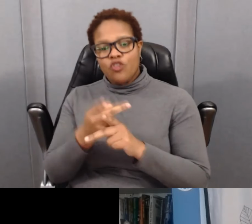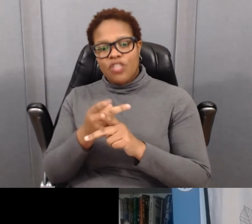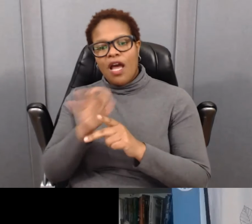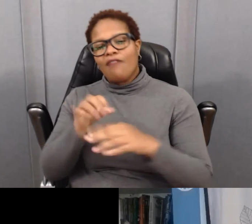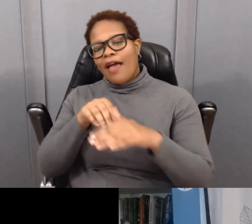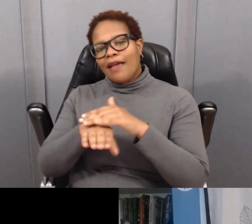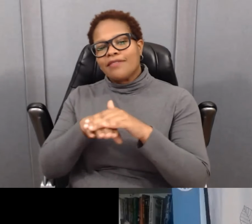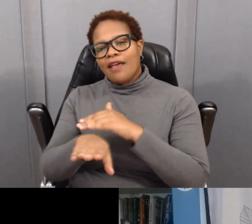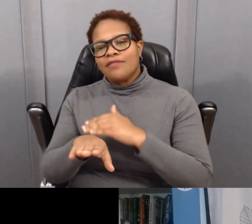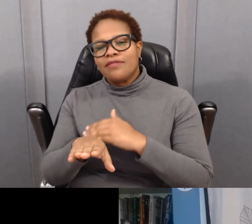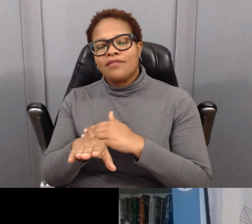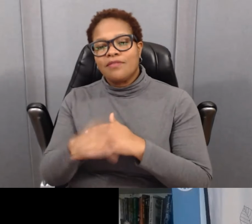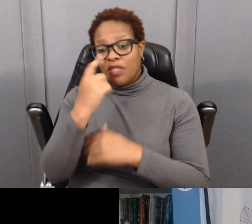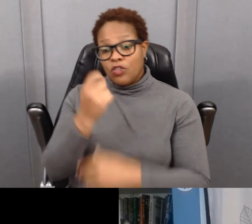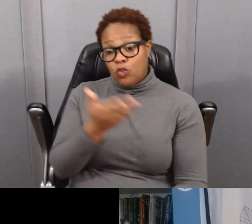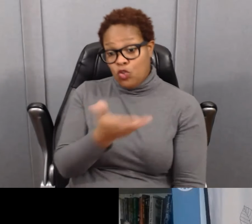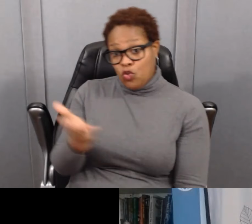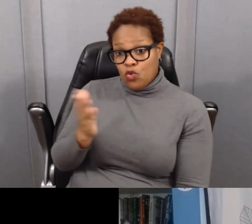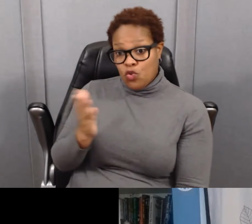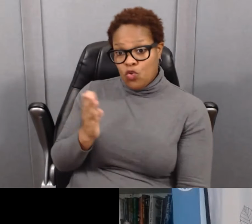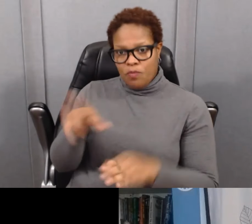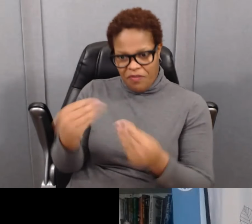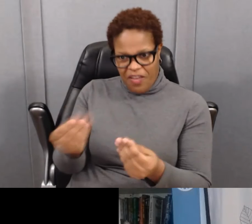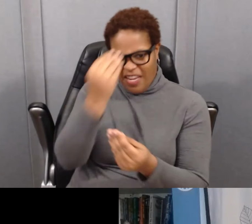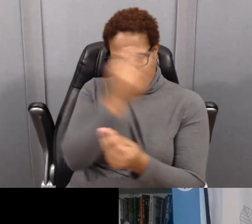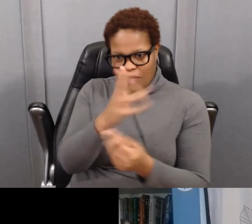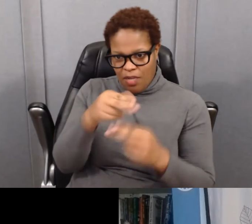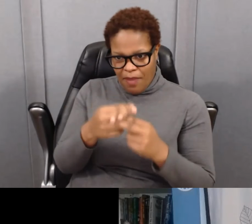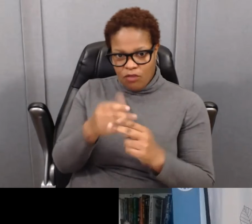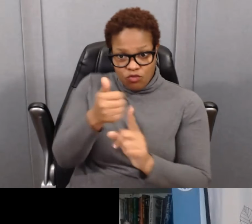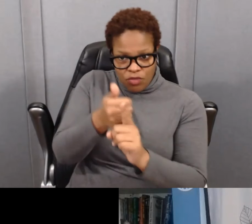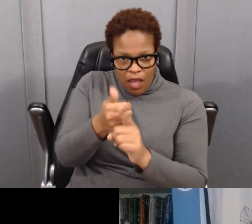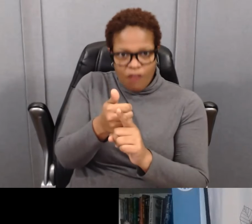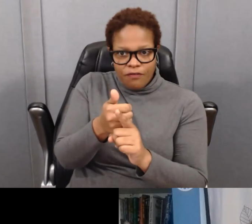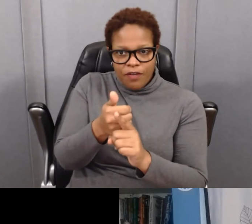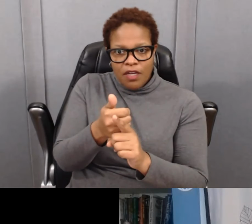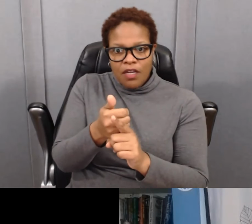Because you providing that information about yourself gives me, as a viewer,